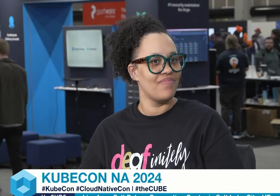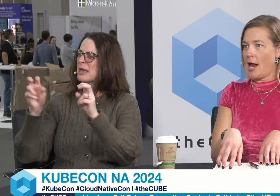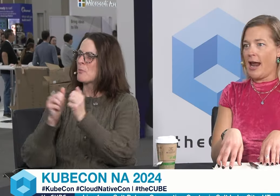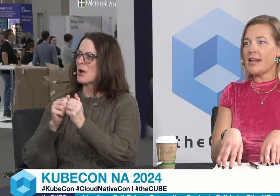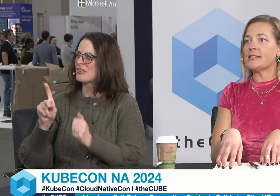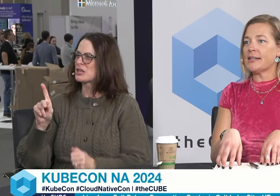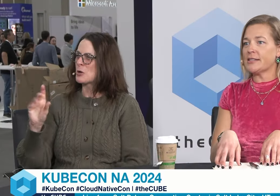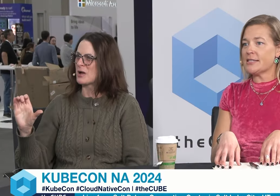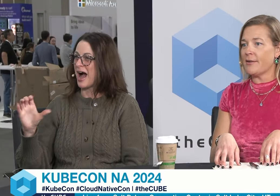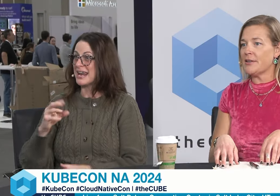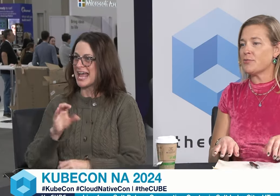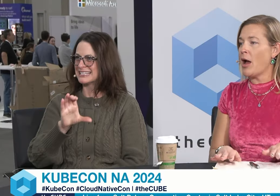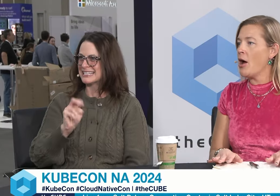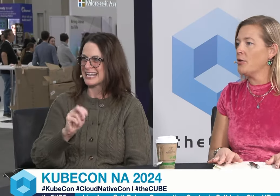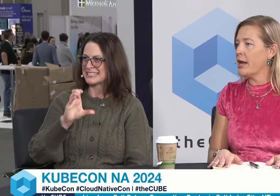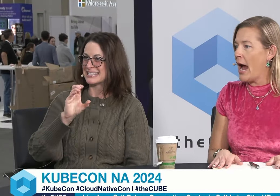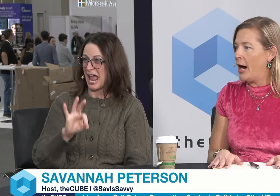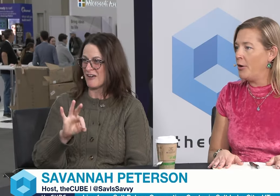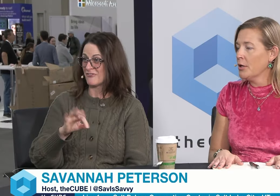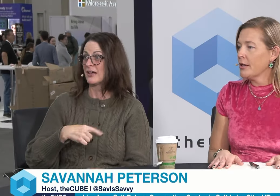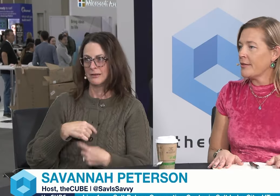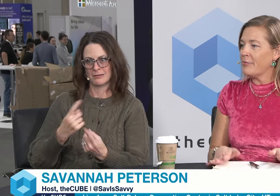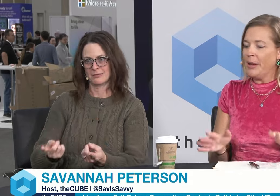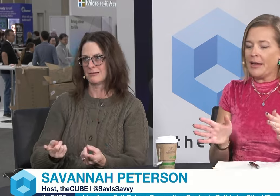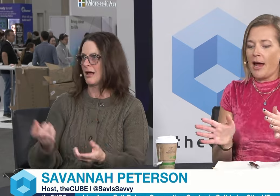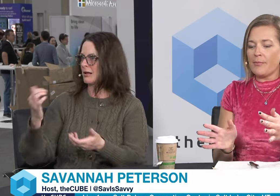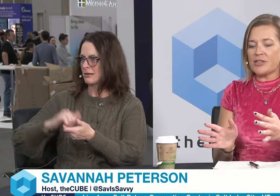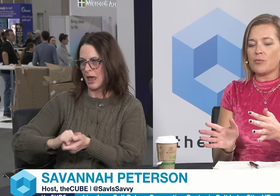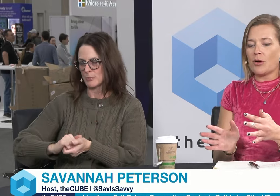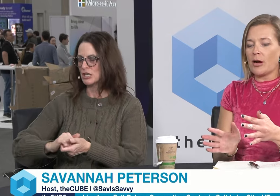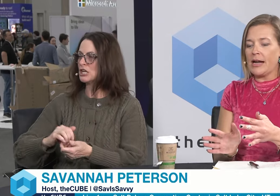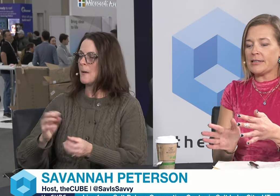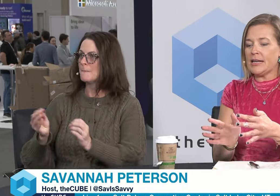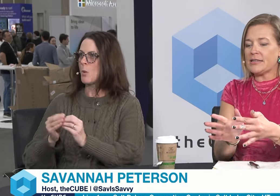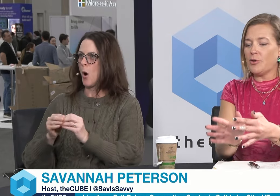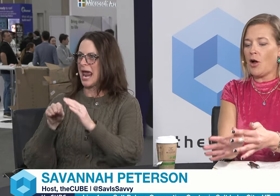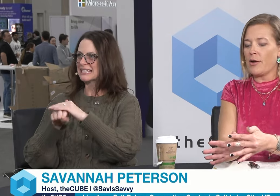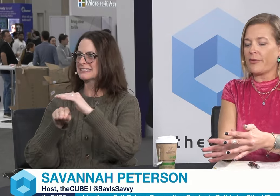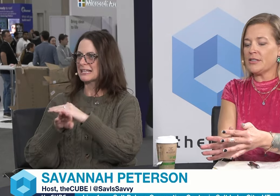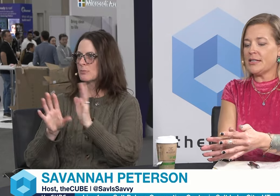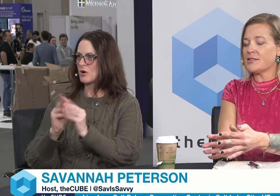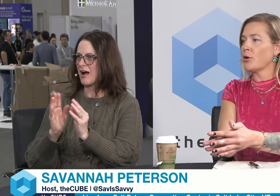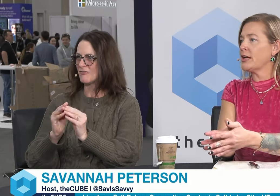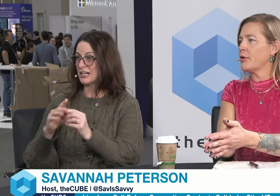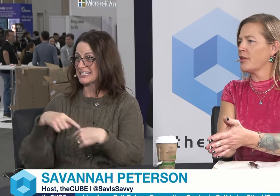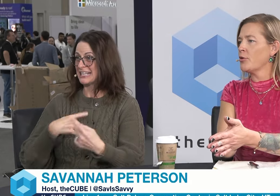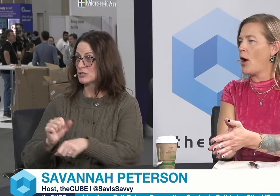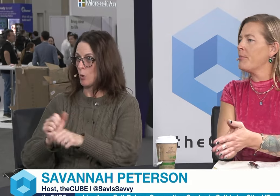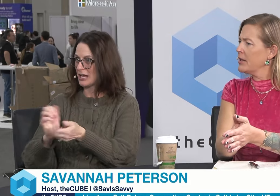and CNCF as well now. They've been a much more accessible conference since working with you.